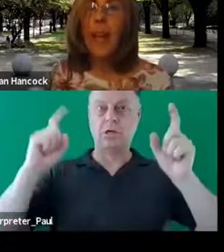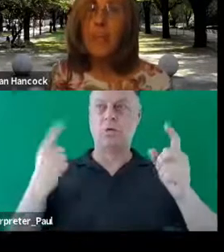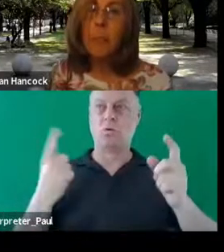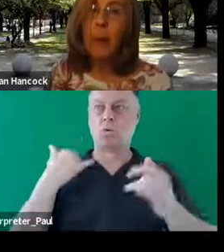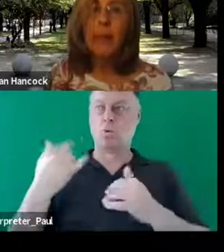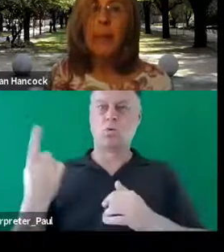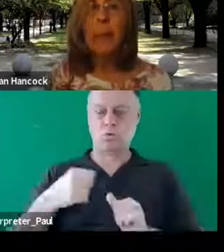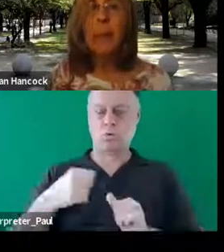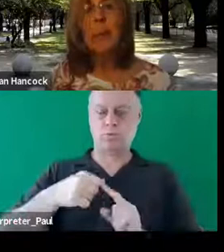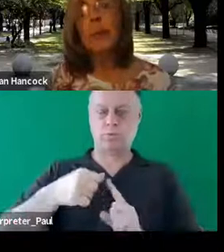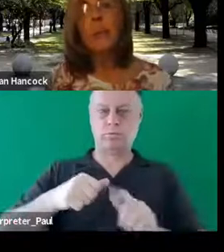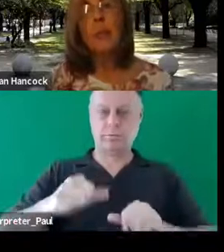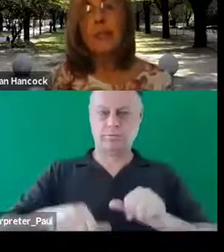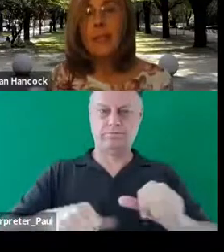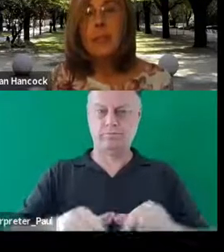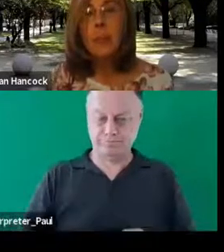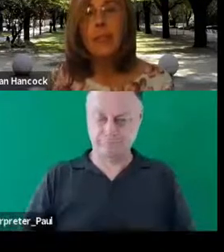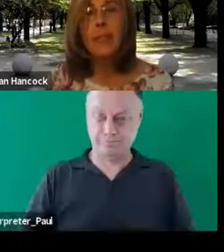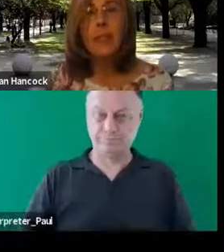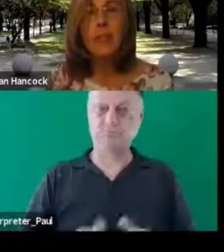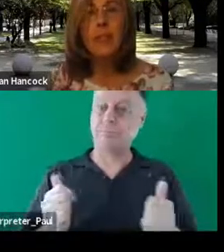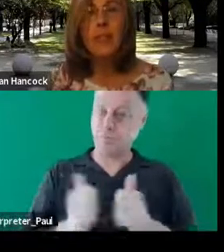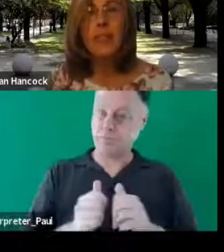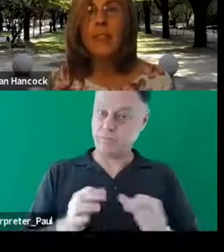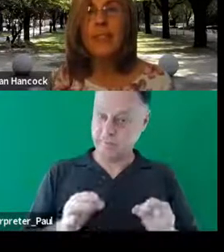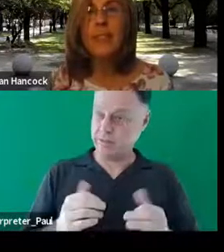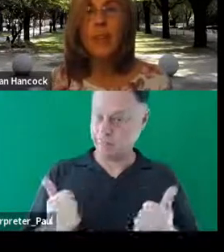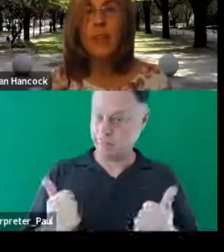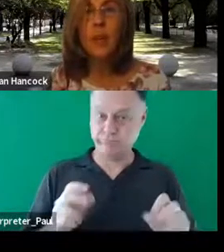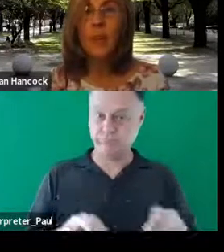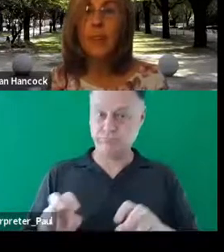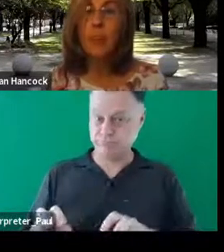As part of the plan, meetings were conducted with other students in the residences to help develop